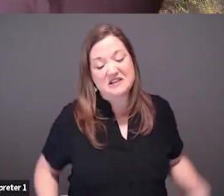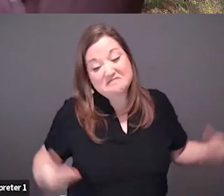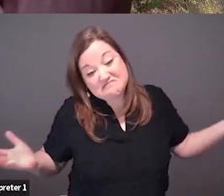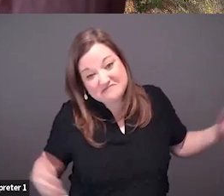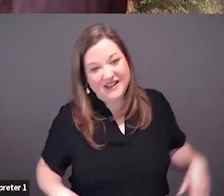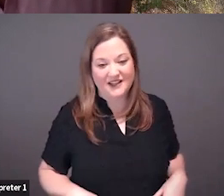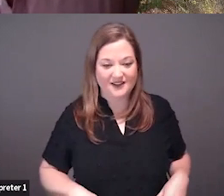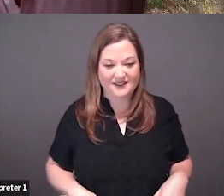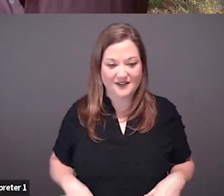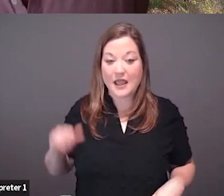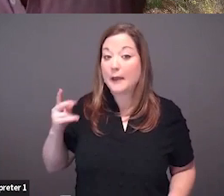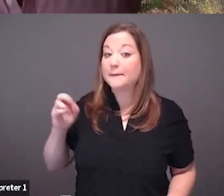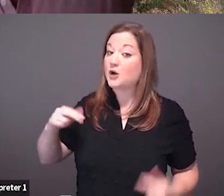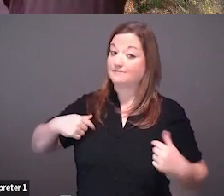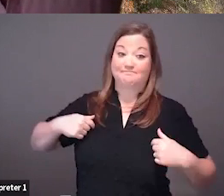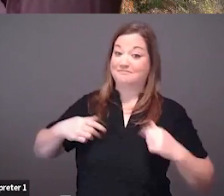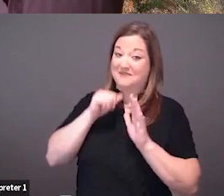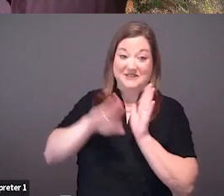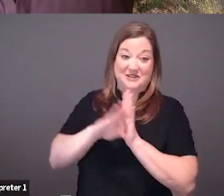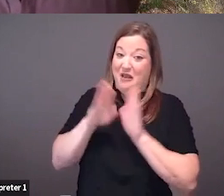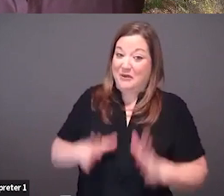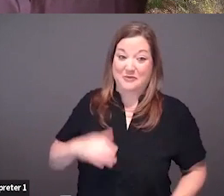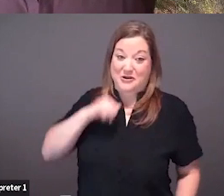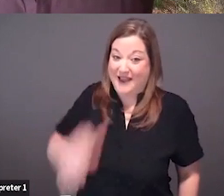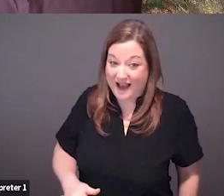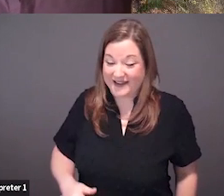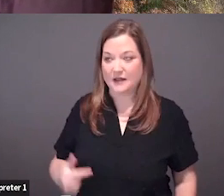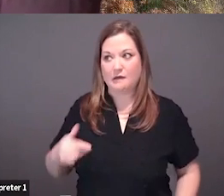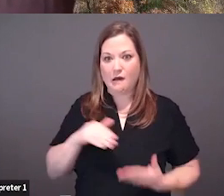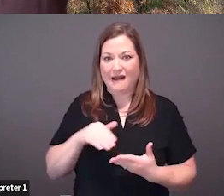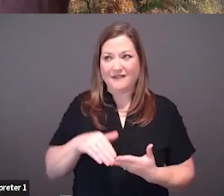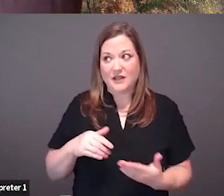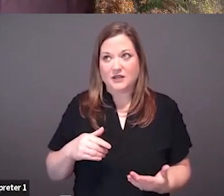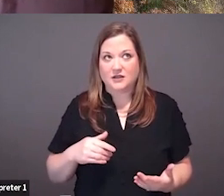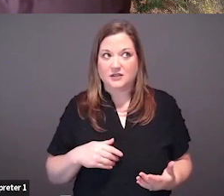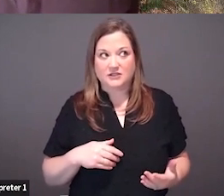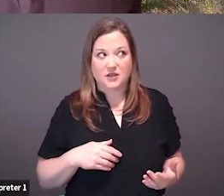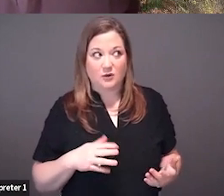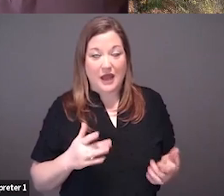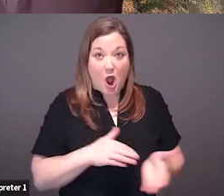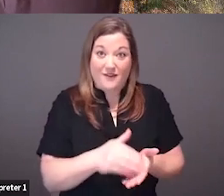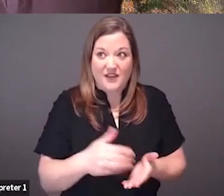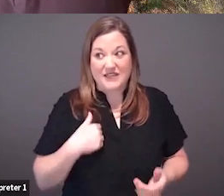I'm also not a developer, so I frequently have things where I'm just like, someone told me this is the way it goes. I believe them.